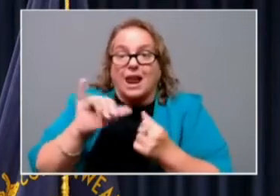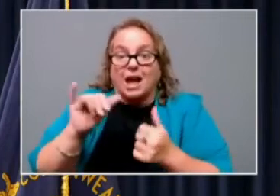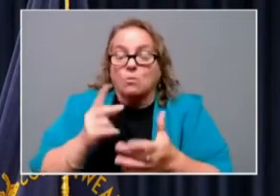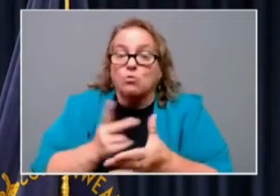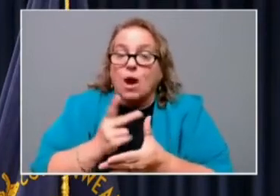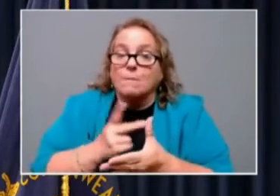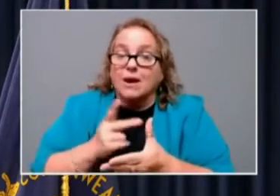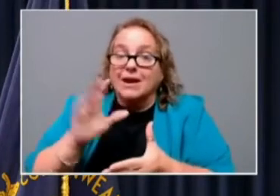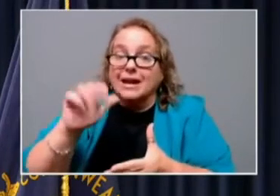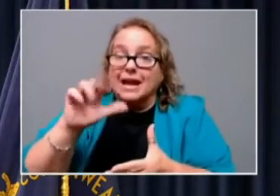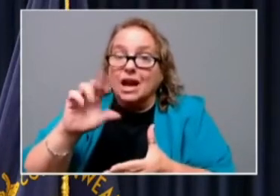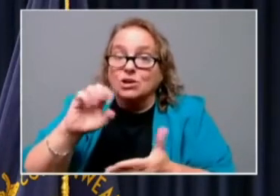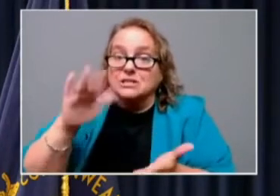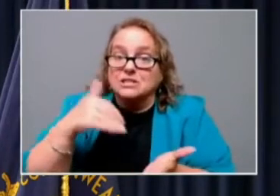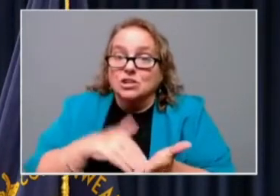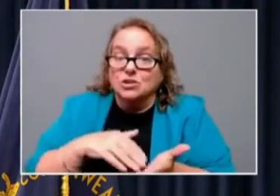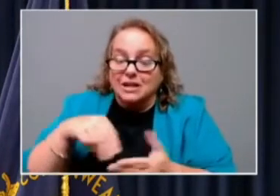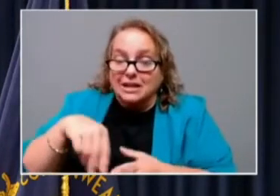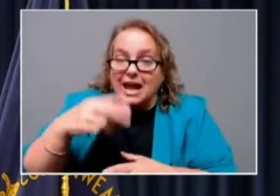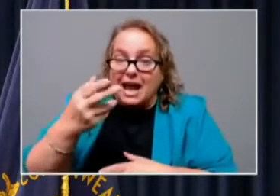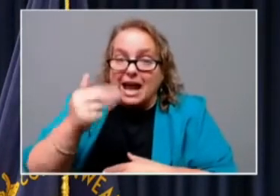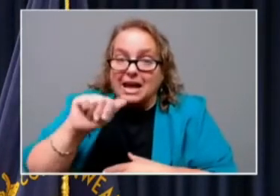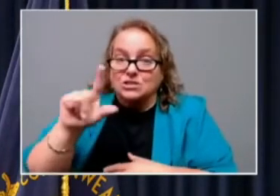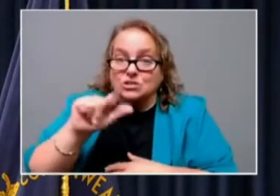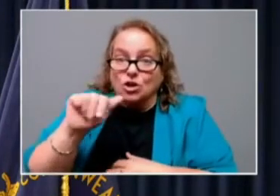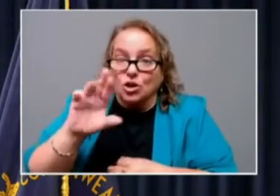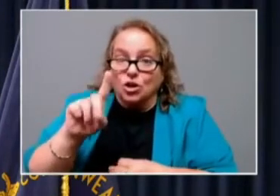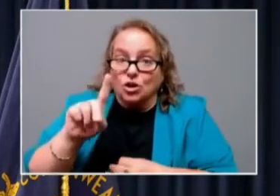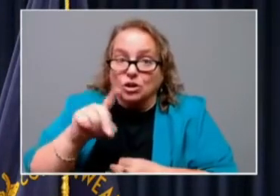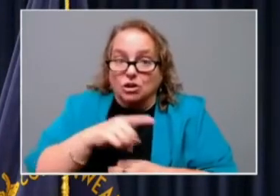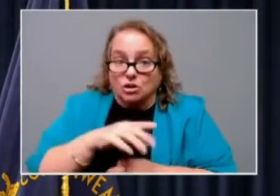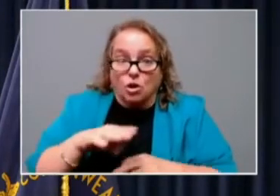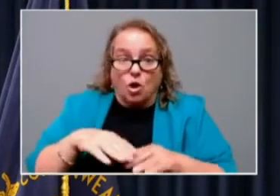been able to open up its facilities normally wouldn't treat people nearly